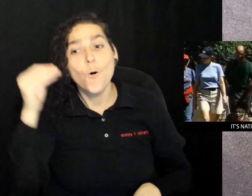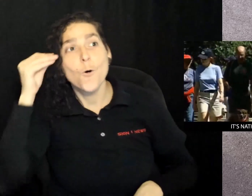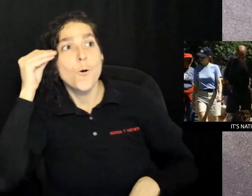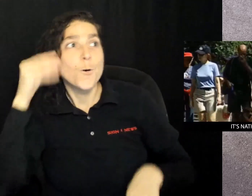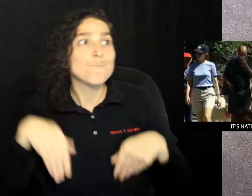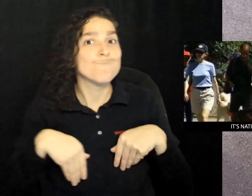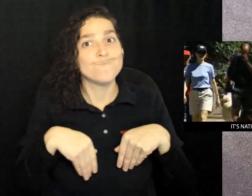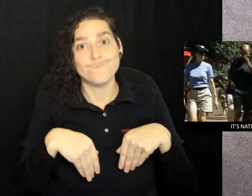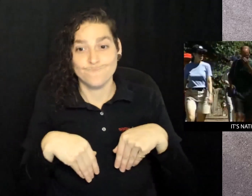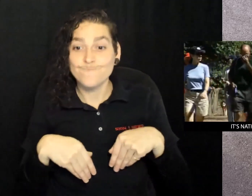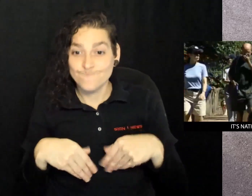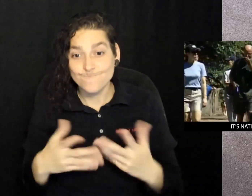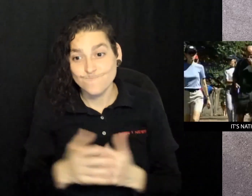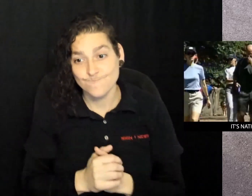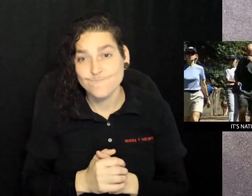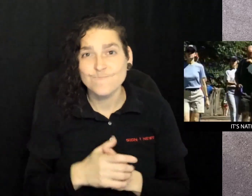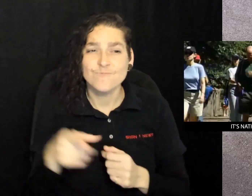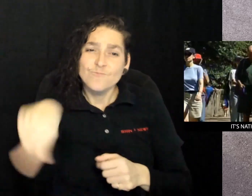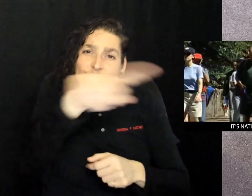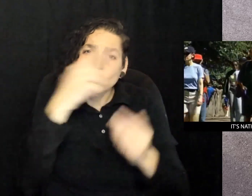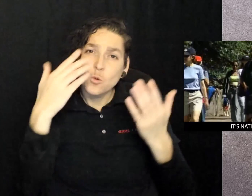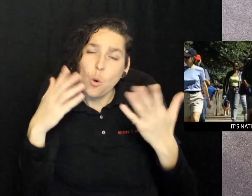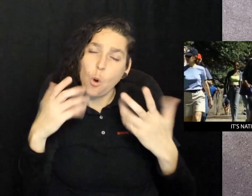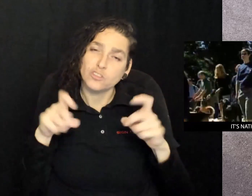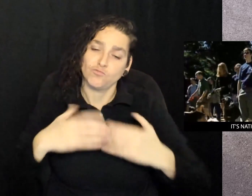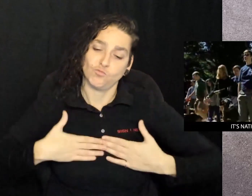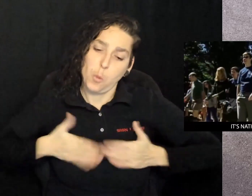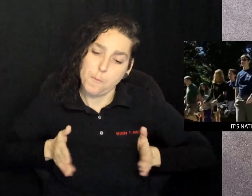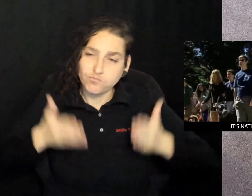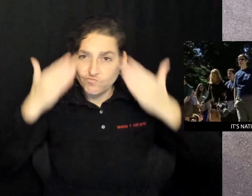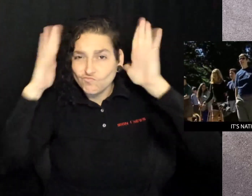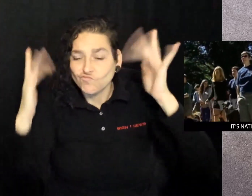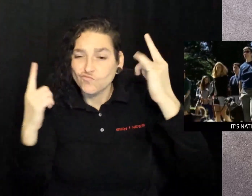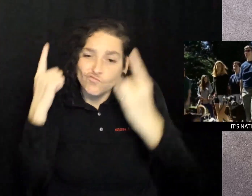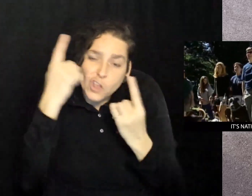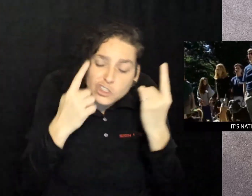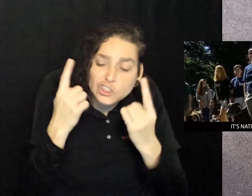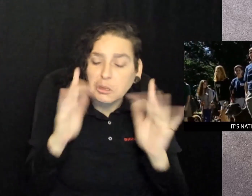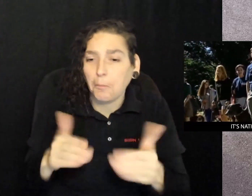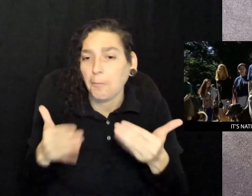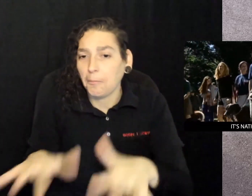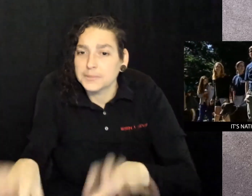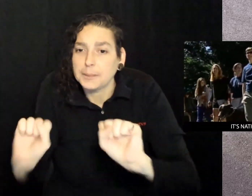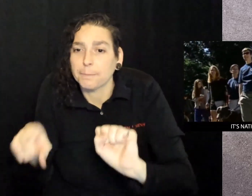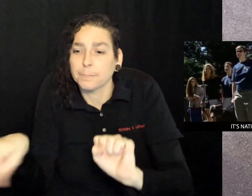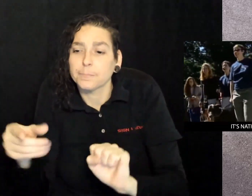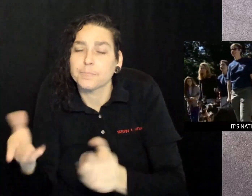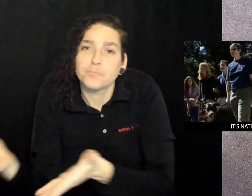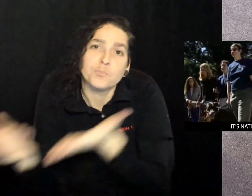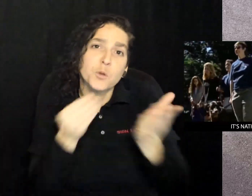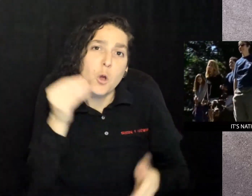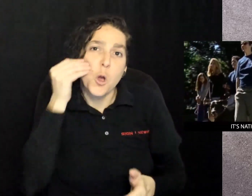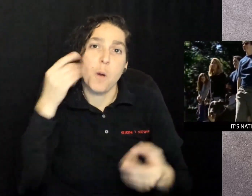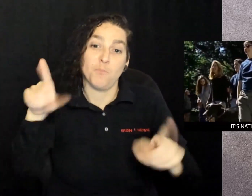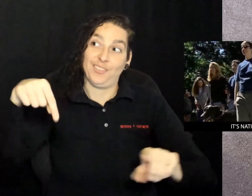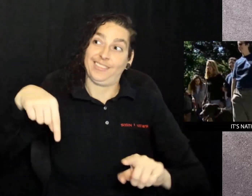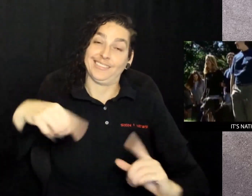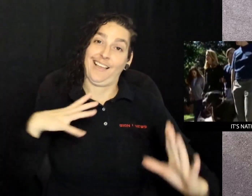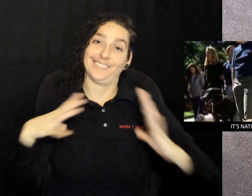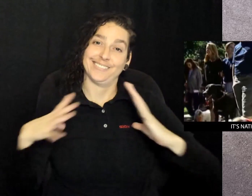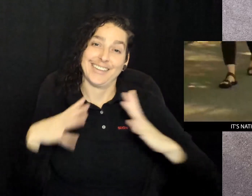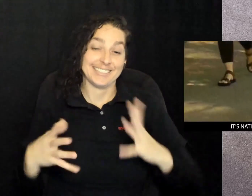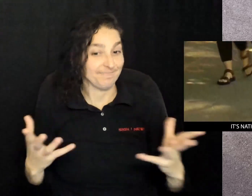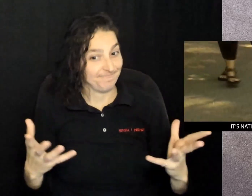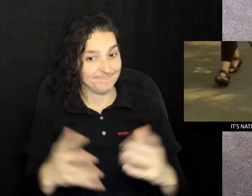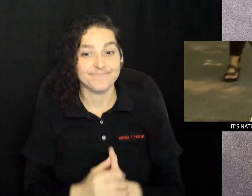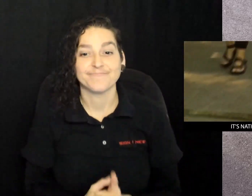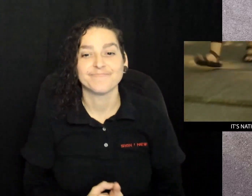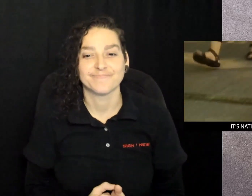a forever home so consider opening your heart and home to one this holiday season